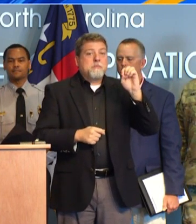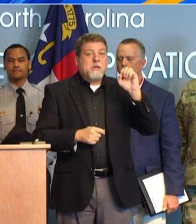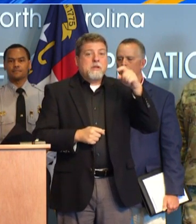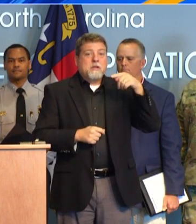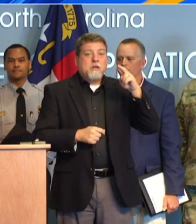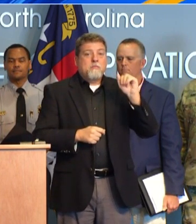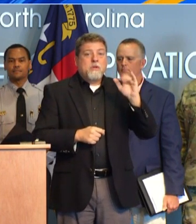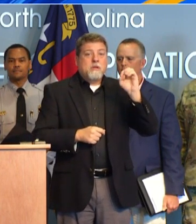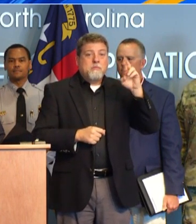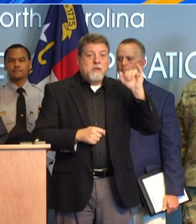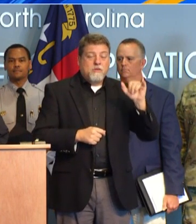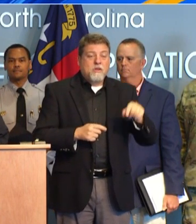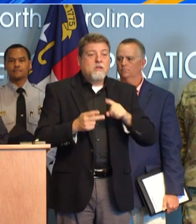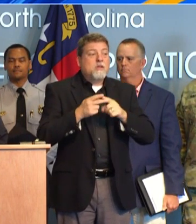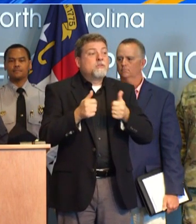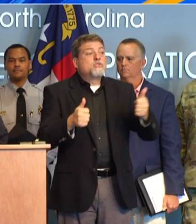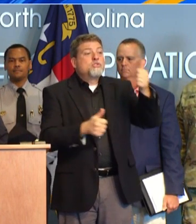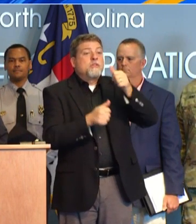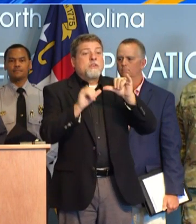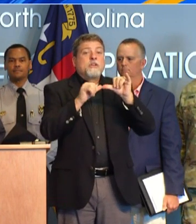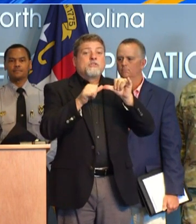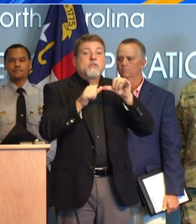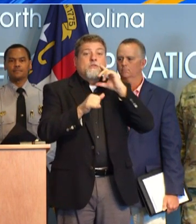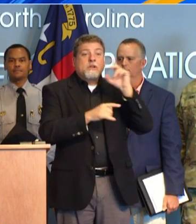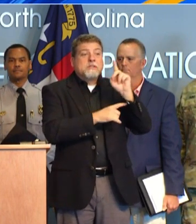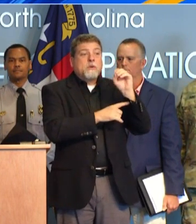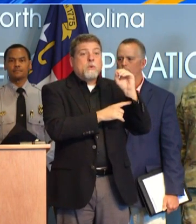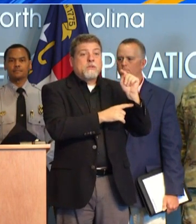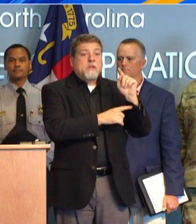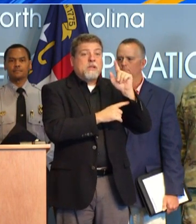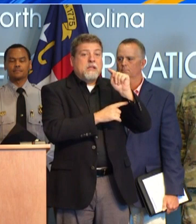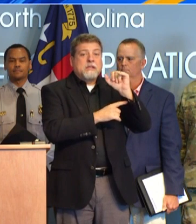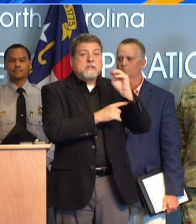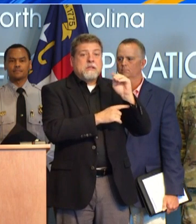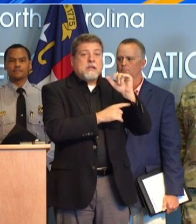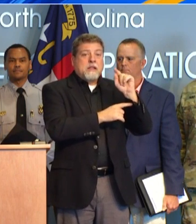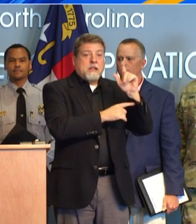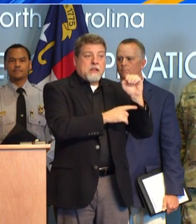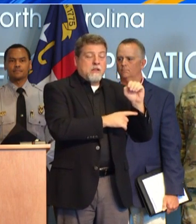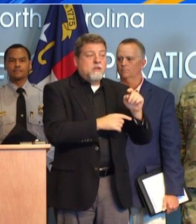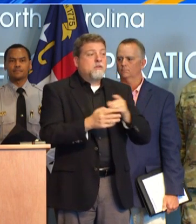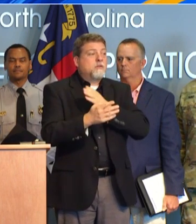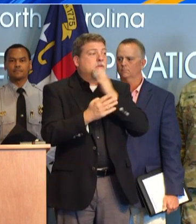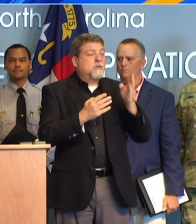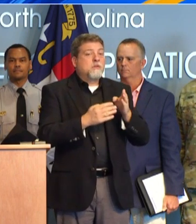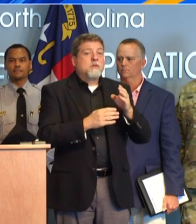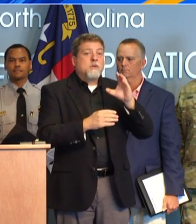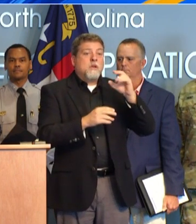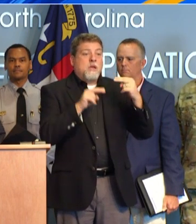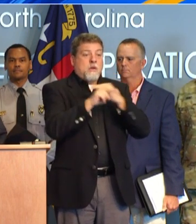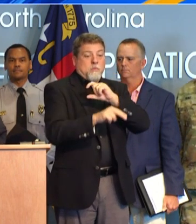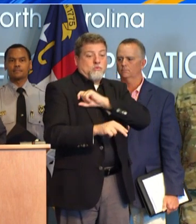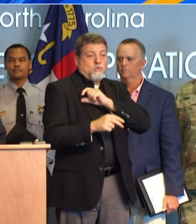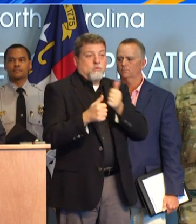WE HAVE DEPARTMENT OF TRANSPORTATION CHIEF ENGINEER TIM LITTLE. WE HAVE DIRECTOR MIKE SPRAYBERRY, THE HEAD OF OUR